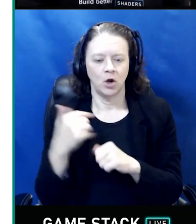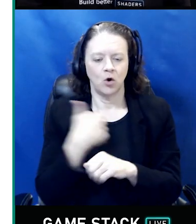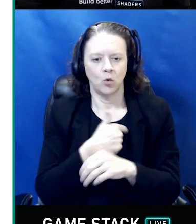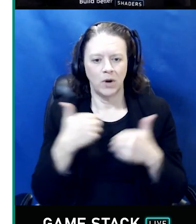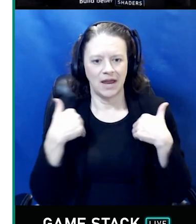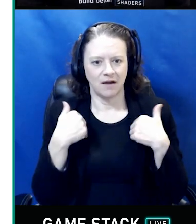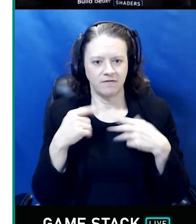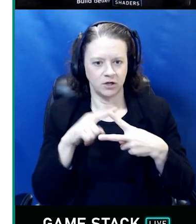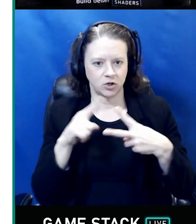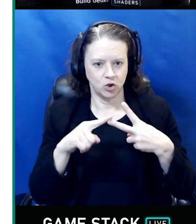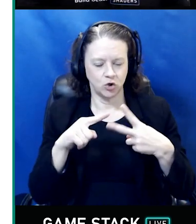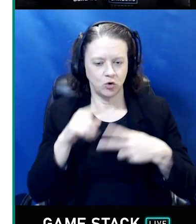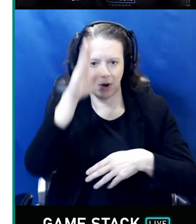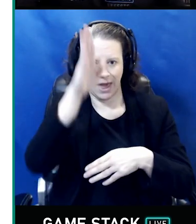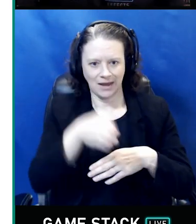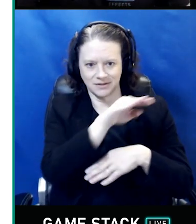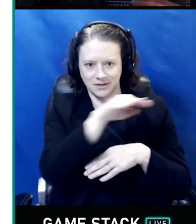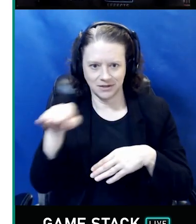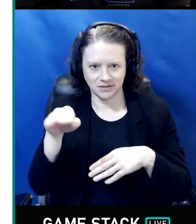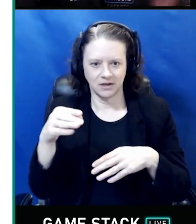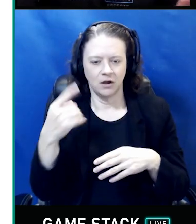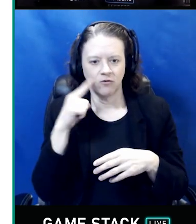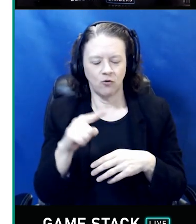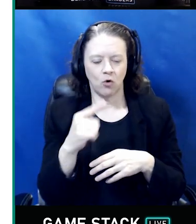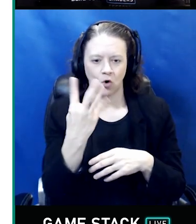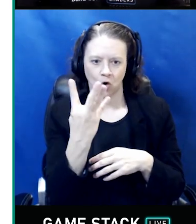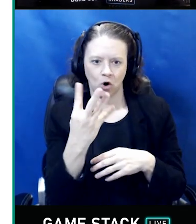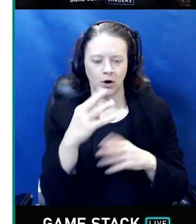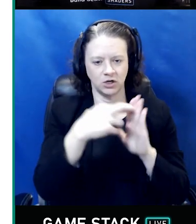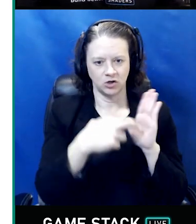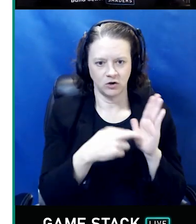the pack and four intrinsics for the unpack, which is the same thing, just in the other direction.